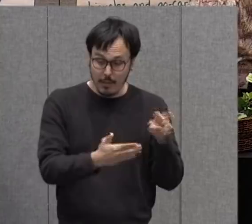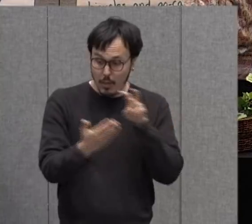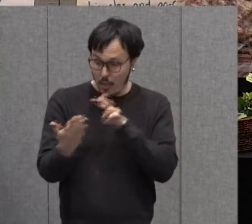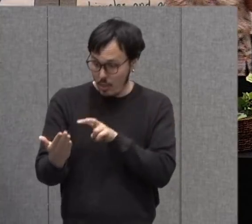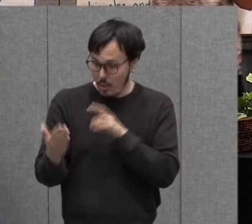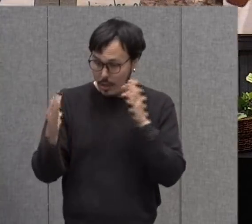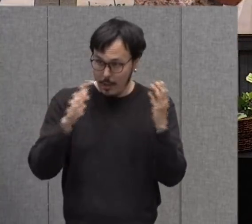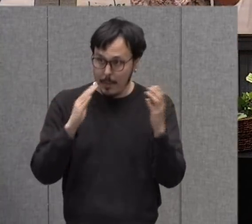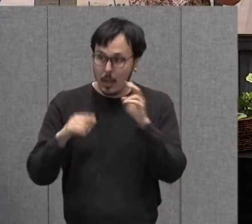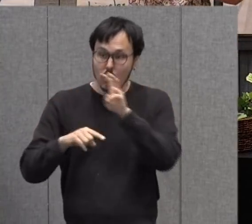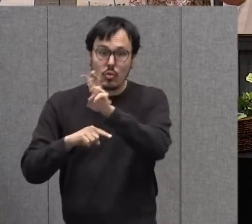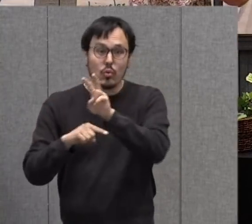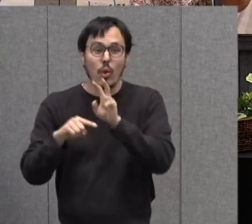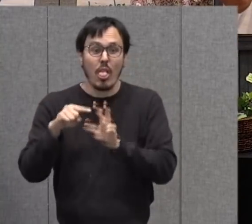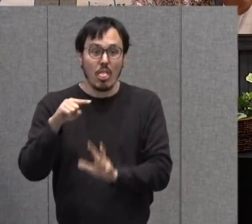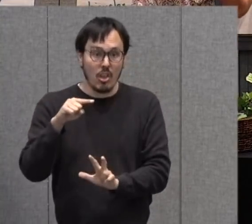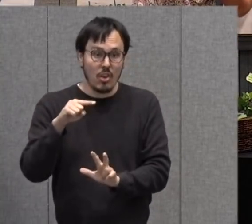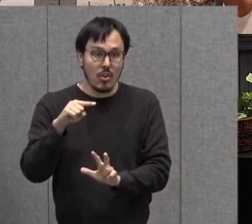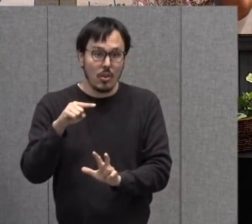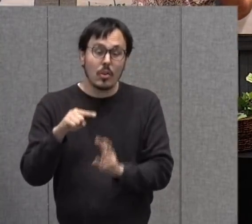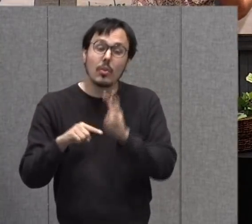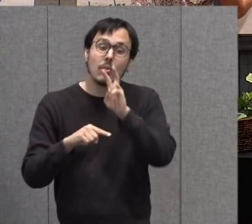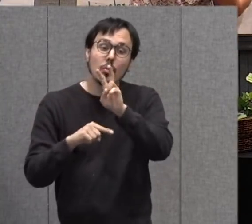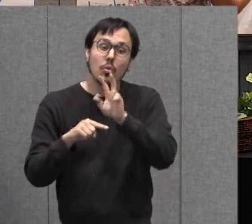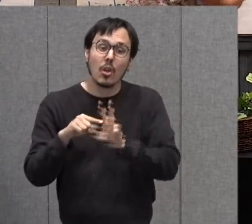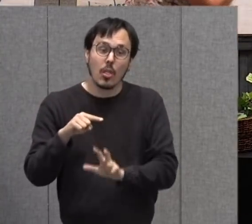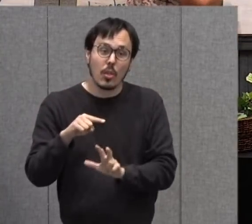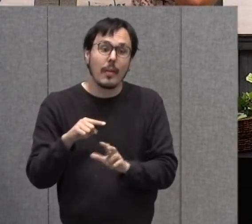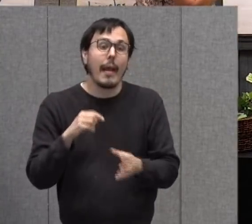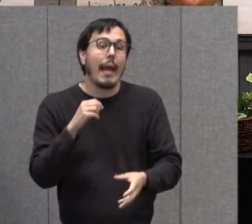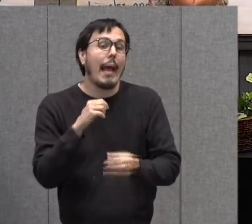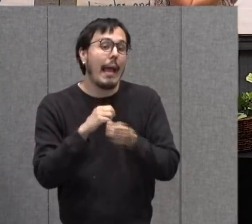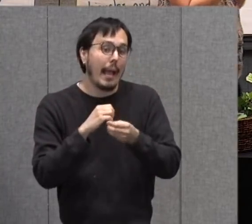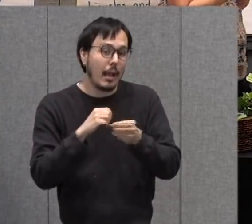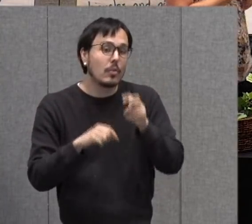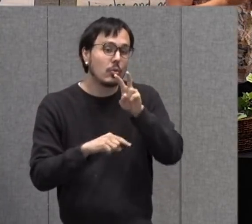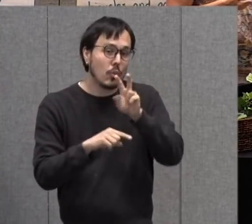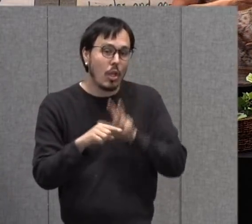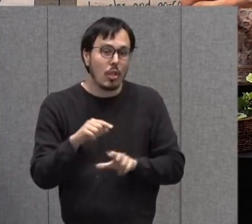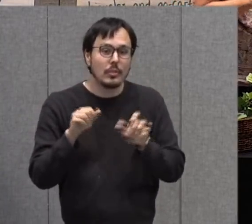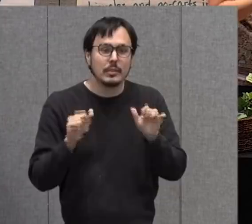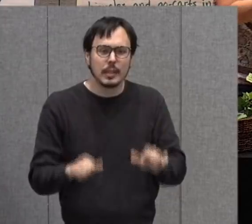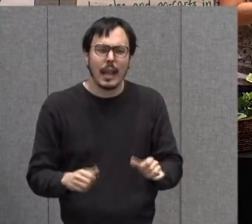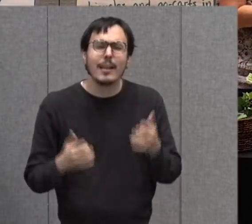two thirds, we could also add in two thirds. So, what I'd like you to do now